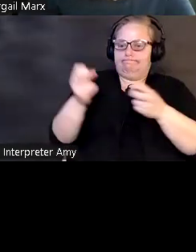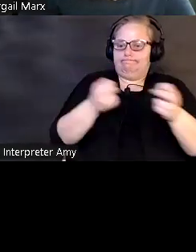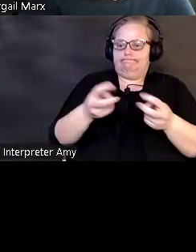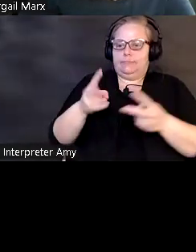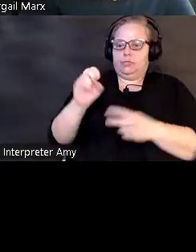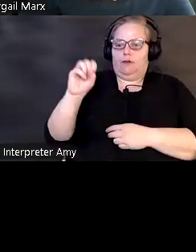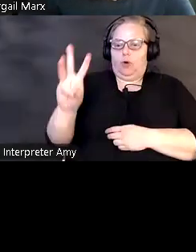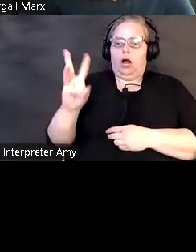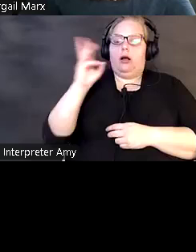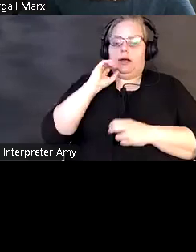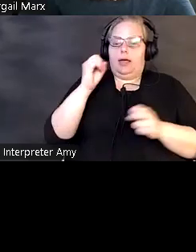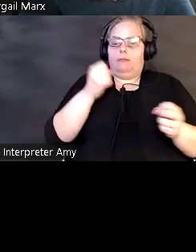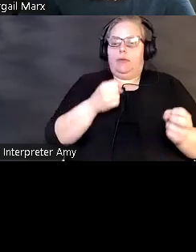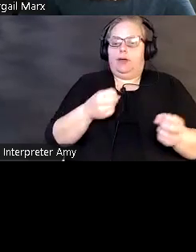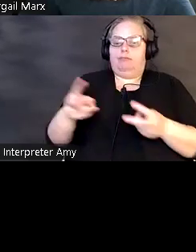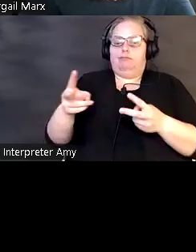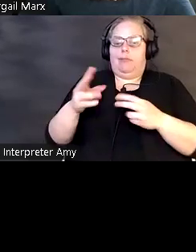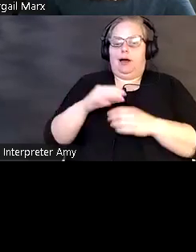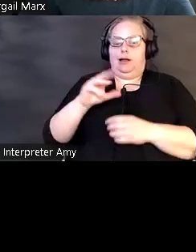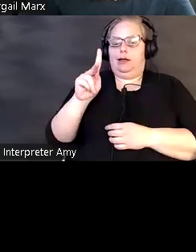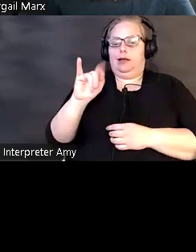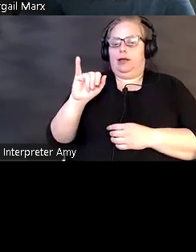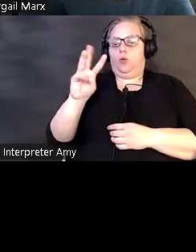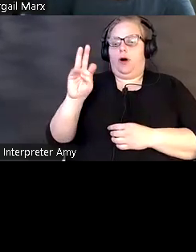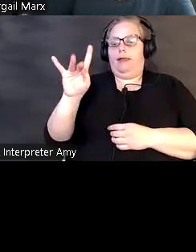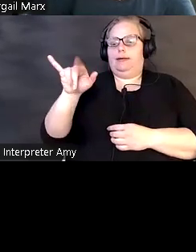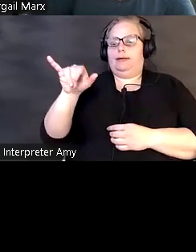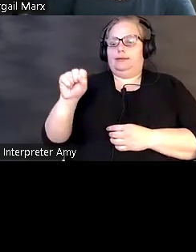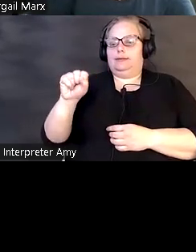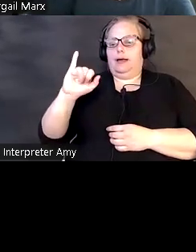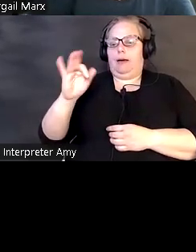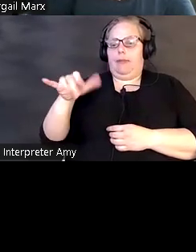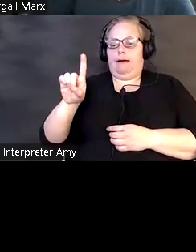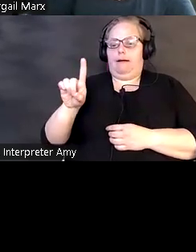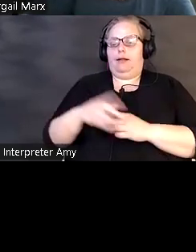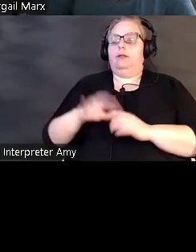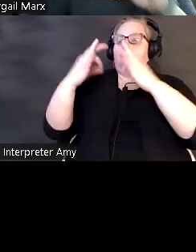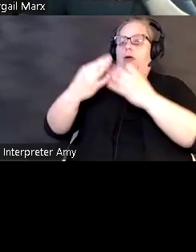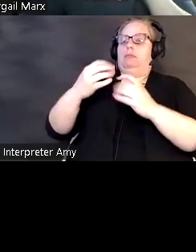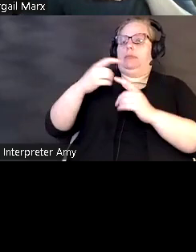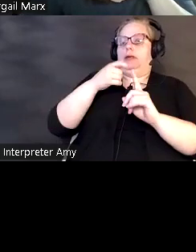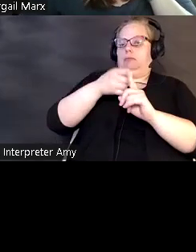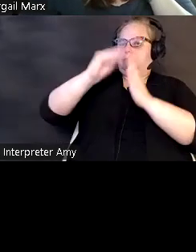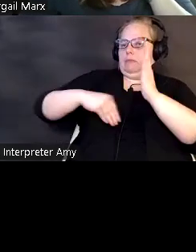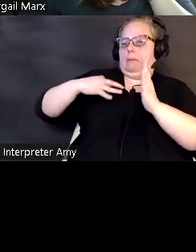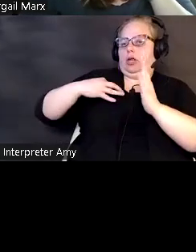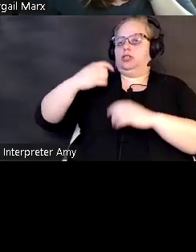So this individual has autism, the family could fill out the Kiwanis application, but thinking